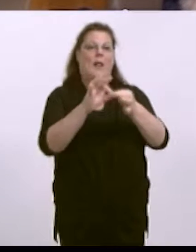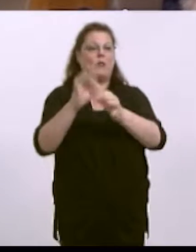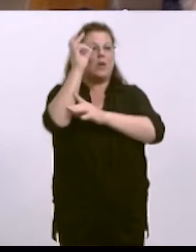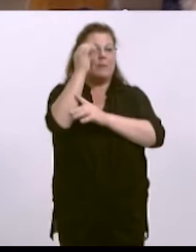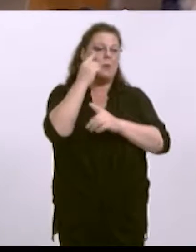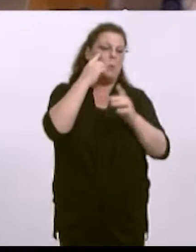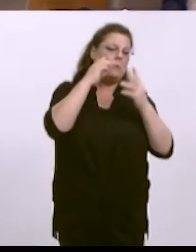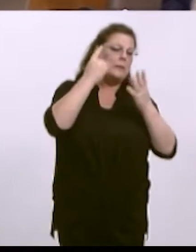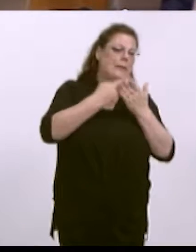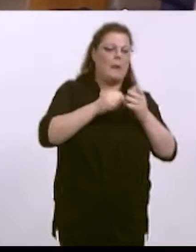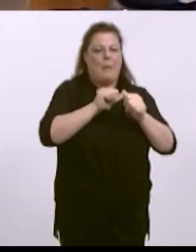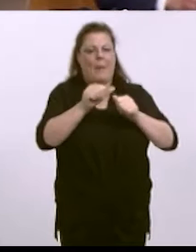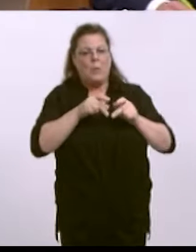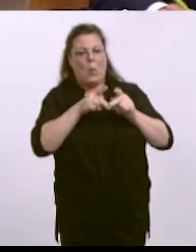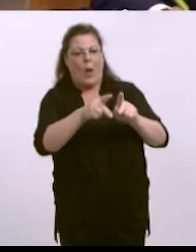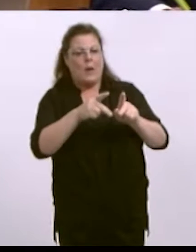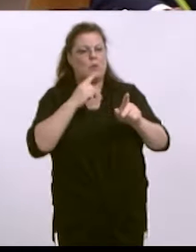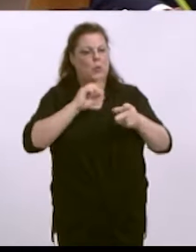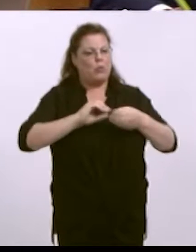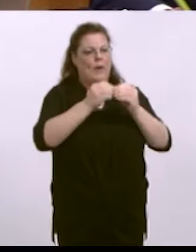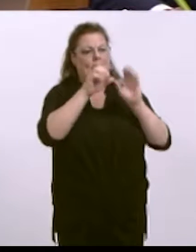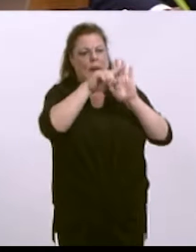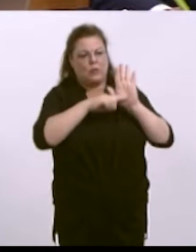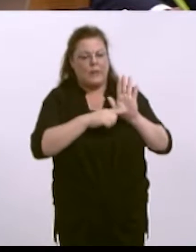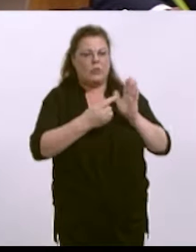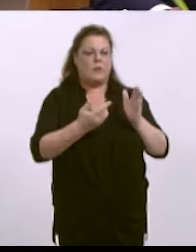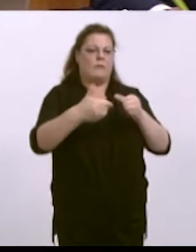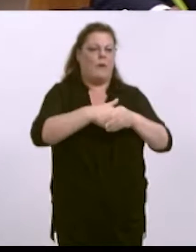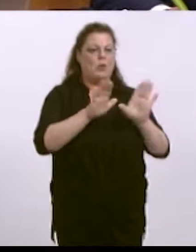to deliver separate legislation on autism. In due course, to place the autism spectrum